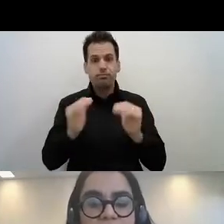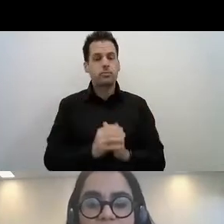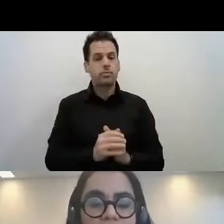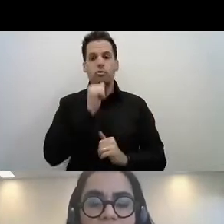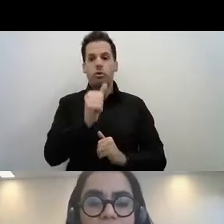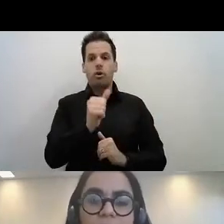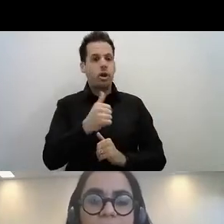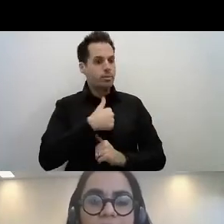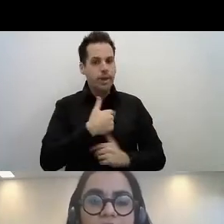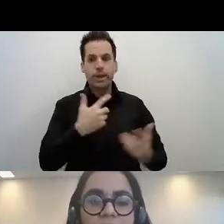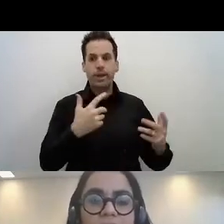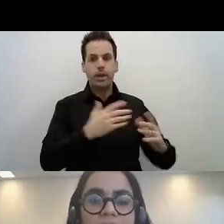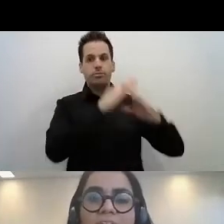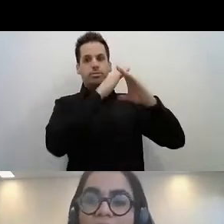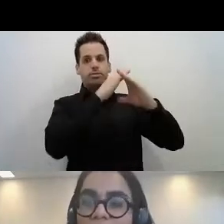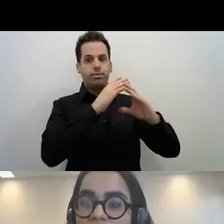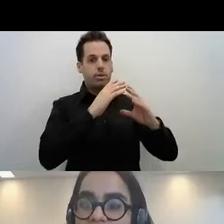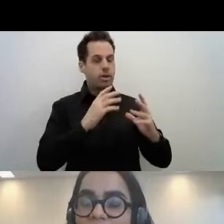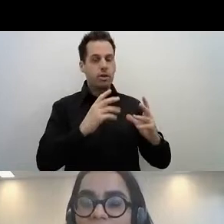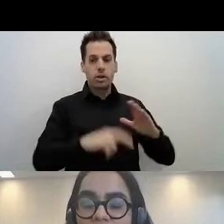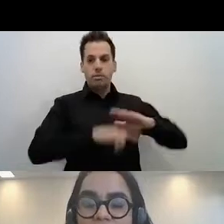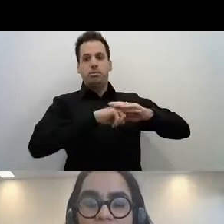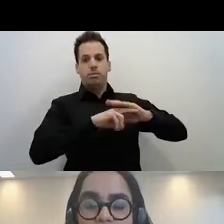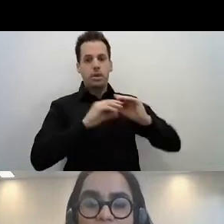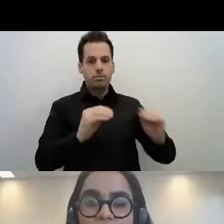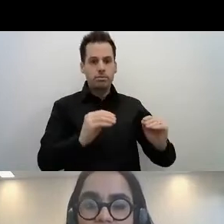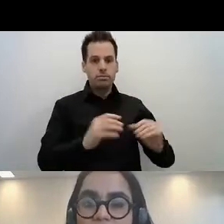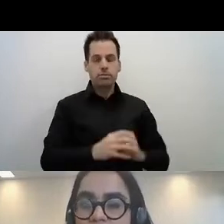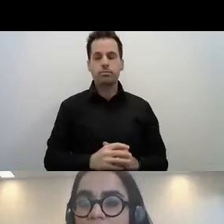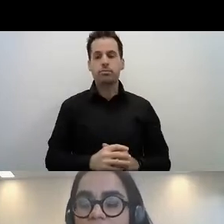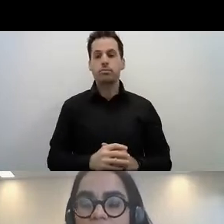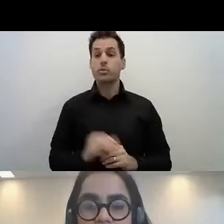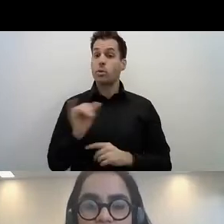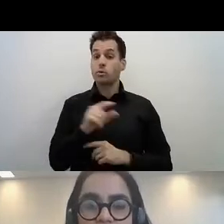unreasonable discrimination and they also have the right to reasonable accommodation